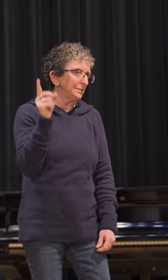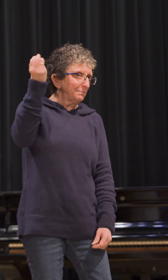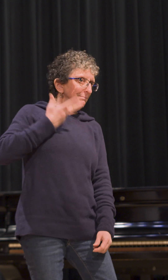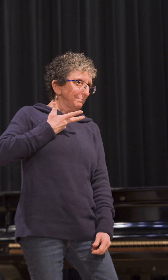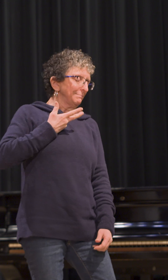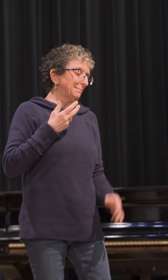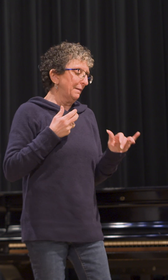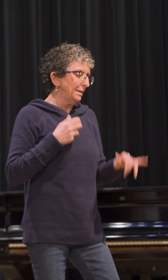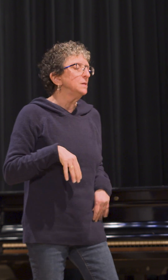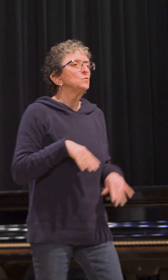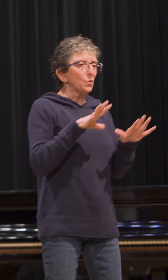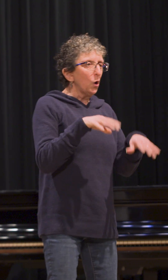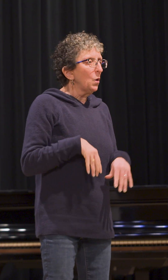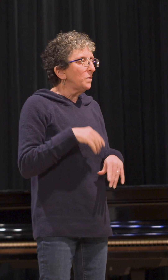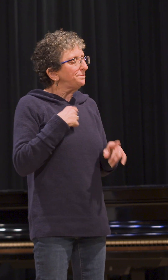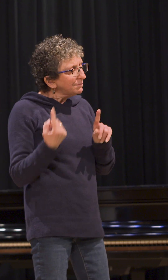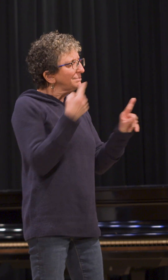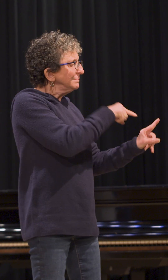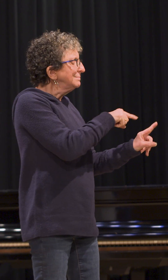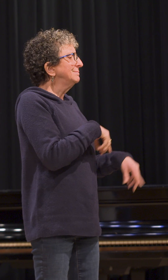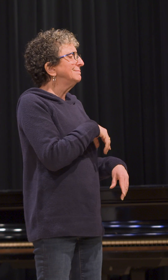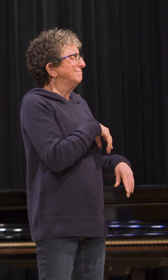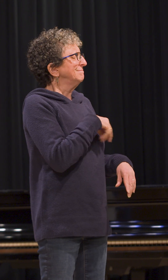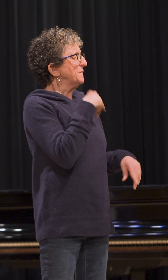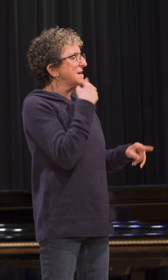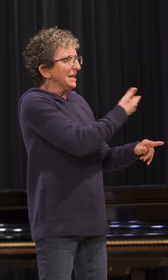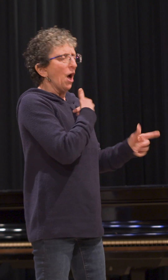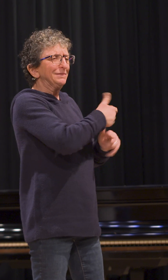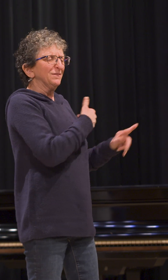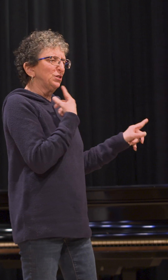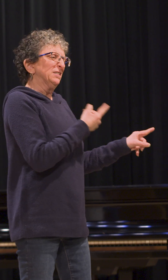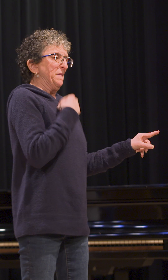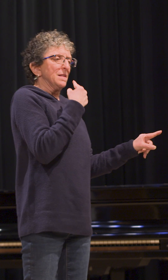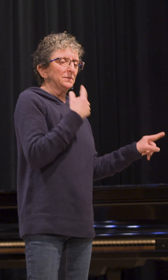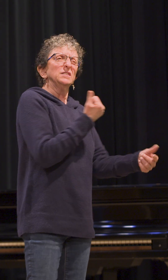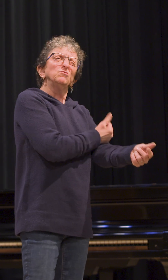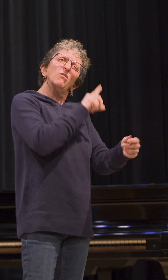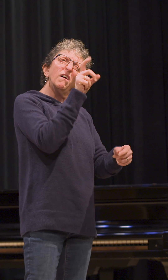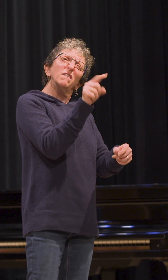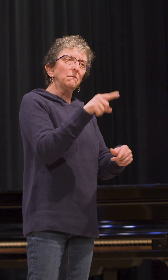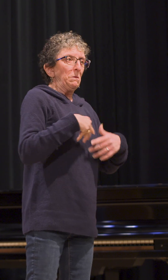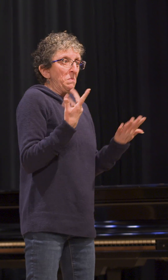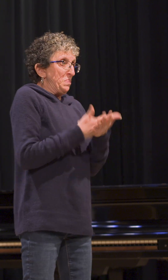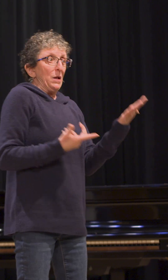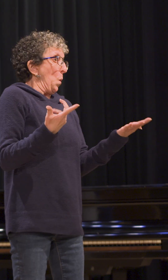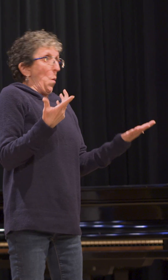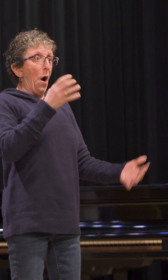I was told growing up My adoptive parents told me that my sister was on drugs.